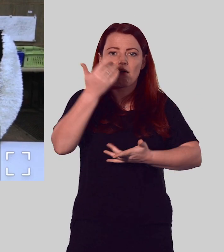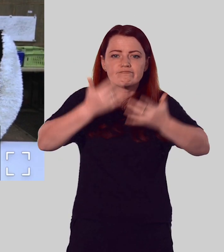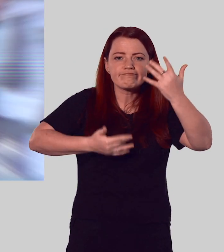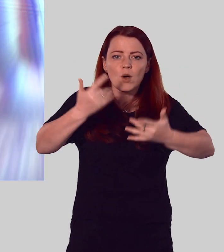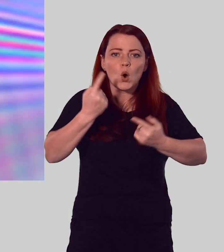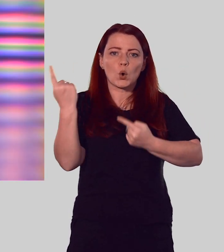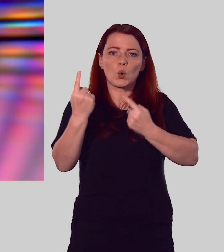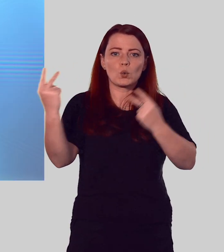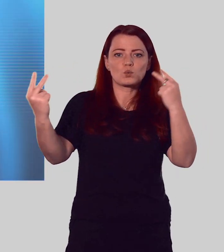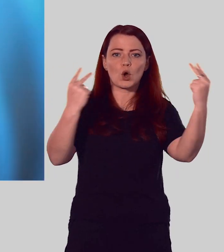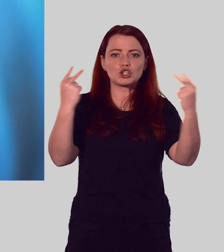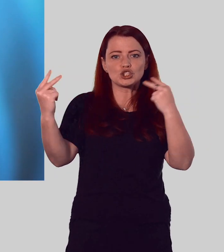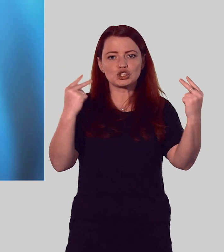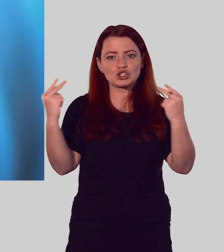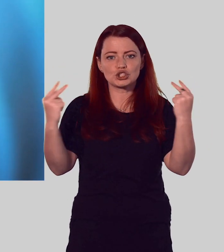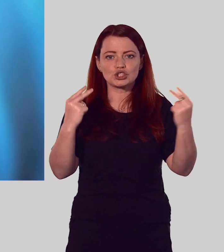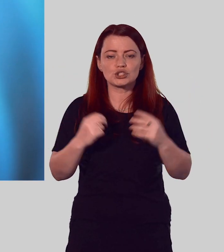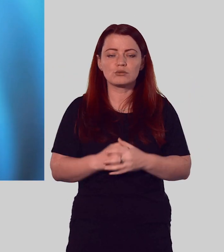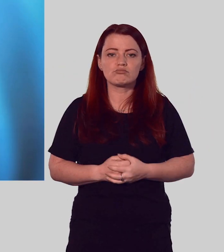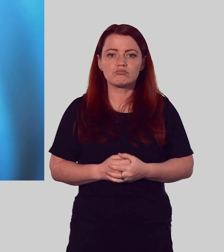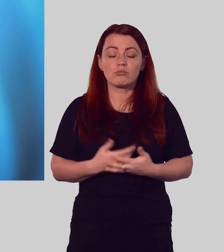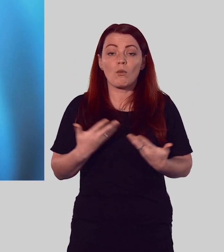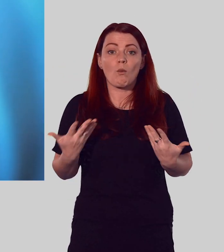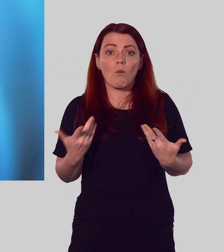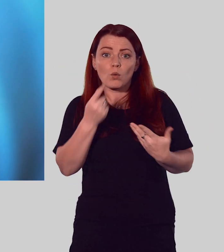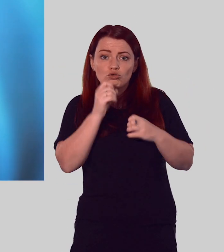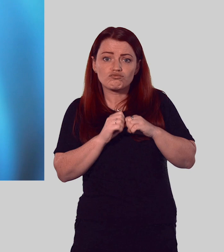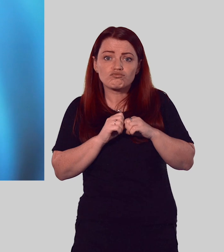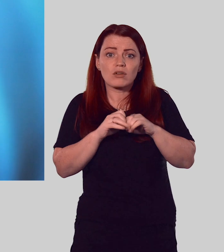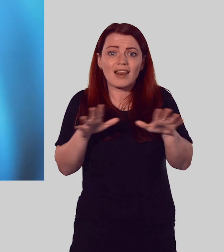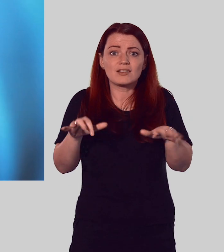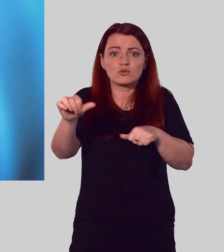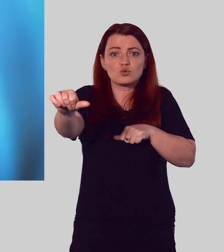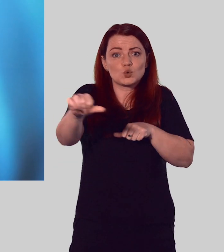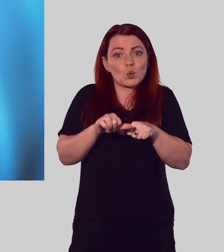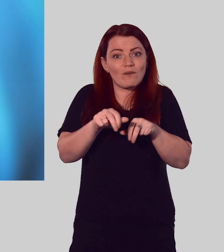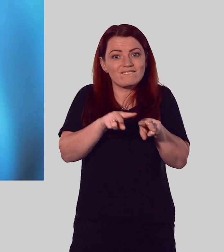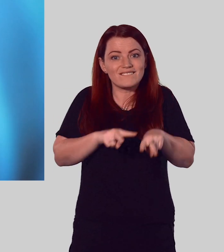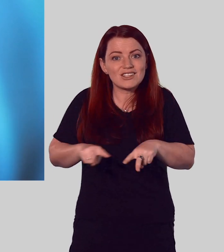digital performance or you could release a series of short videos on Instagram TV